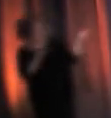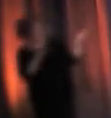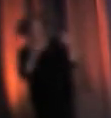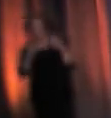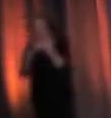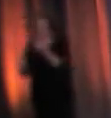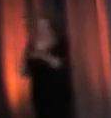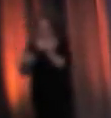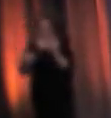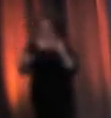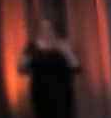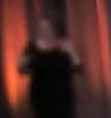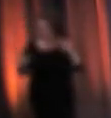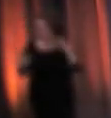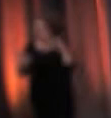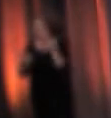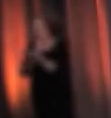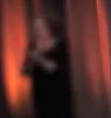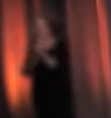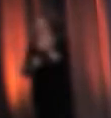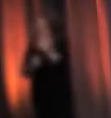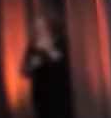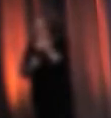involve users, but crucially how the act of